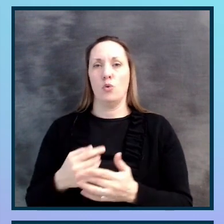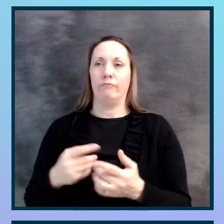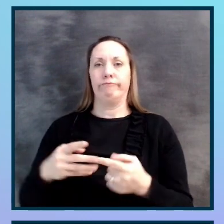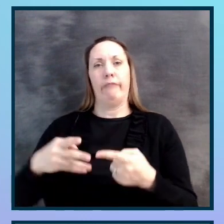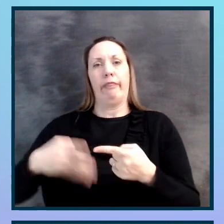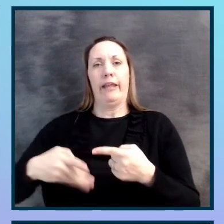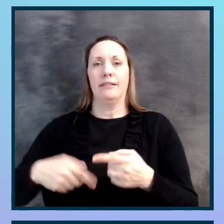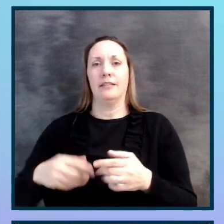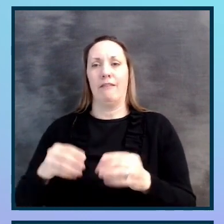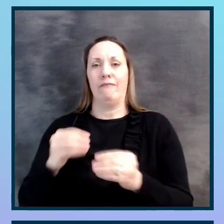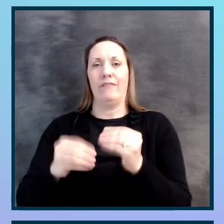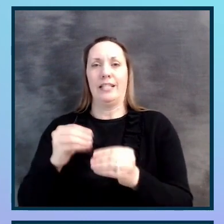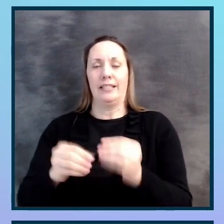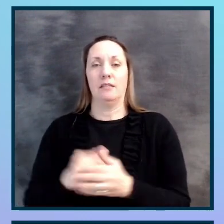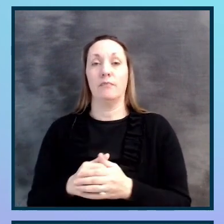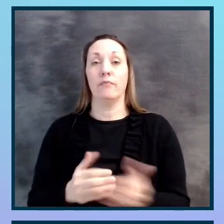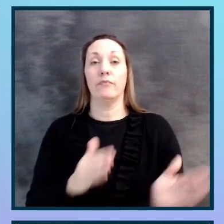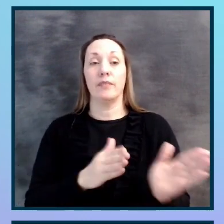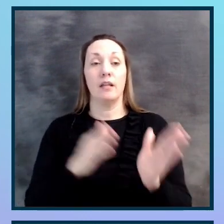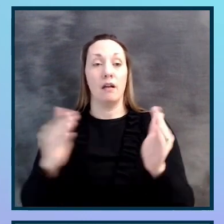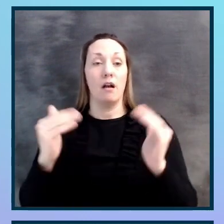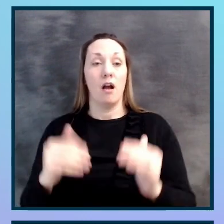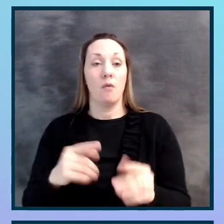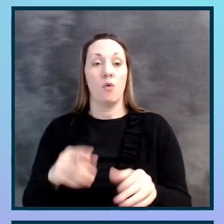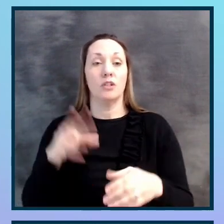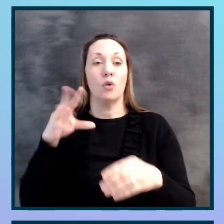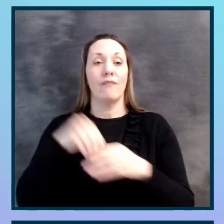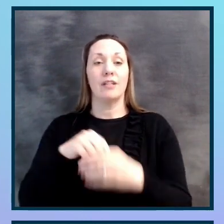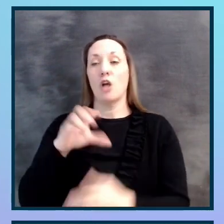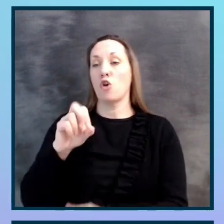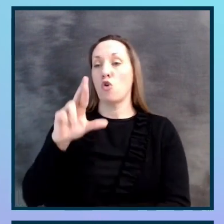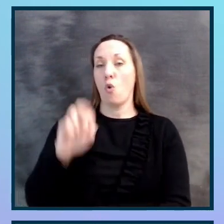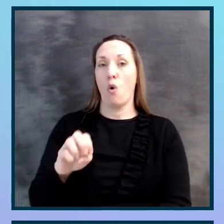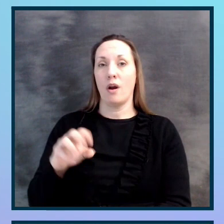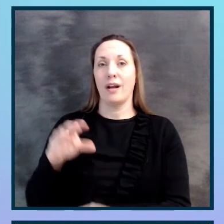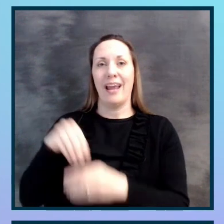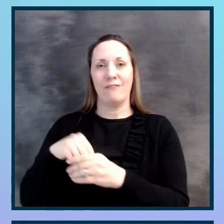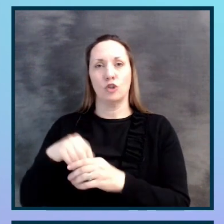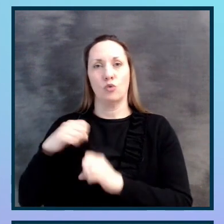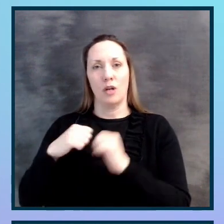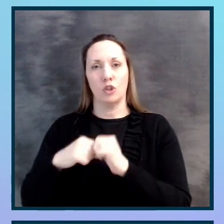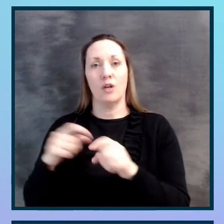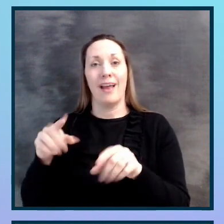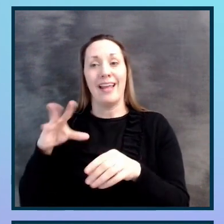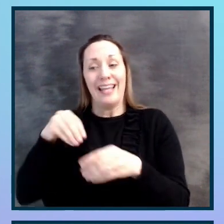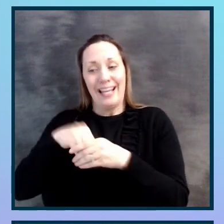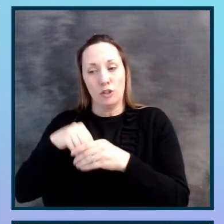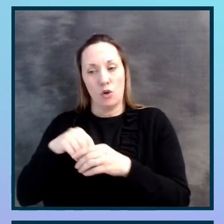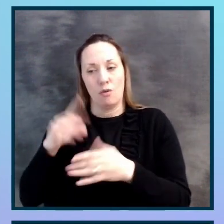We're also investing in core accessibility infrastructure and in our internal design system to make it more effortless